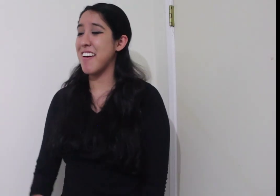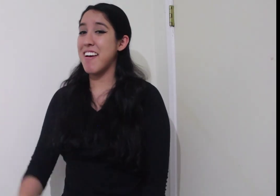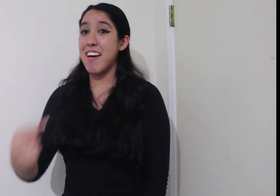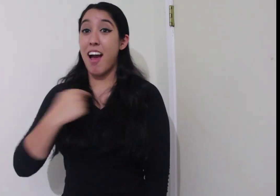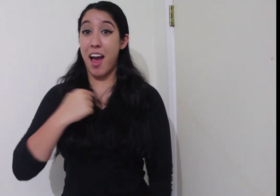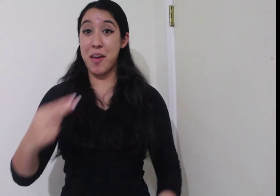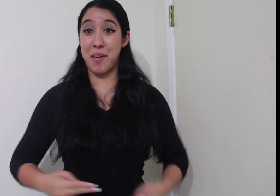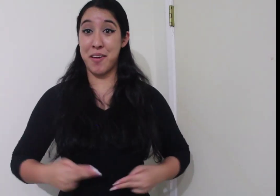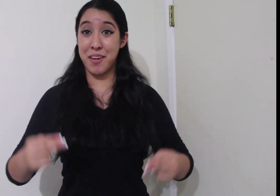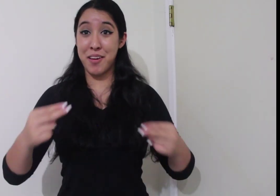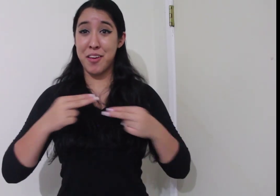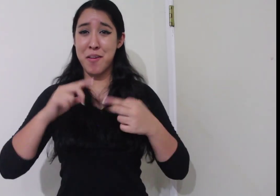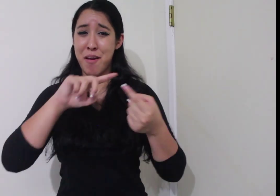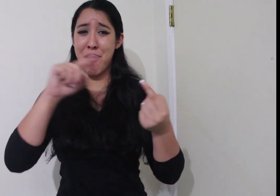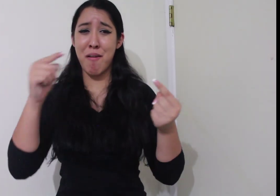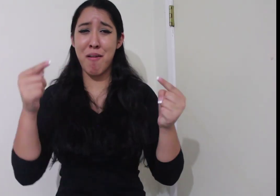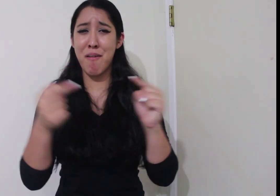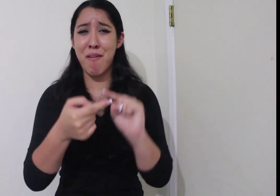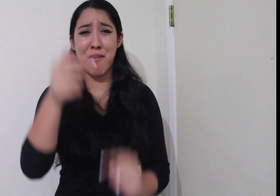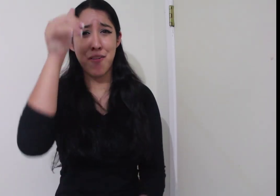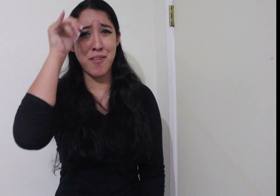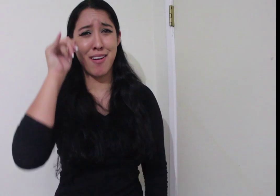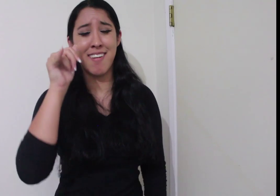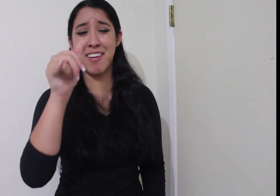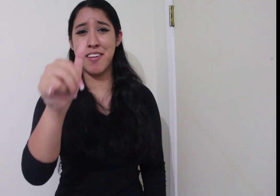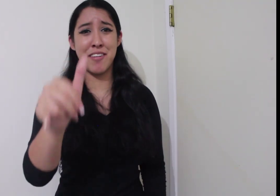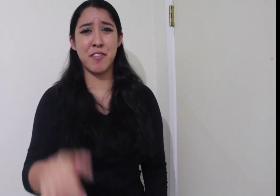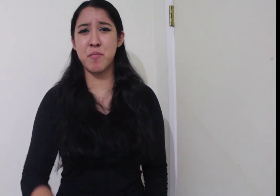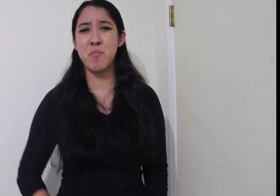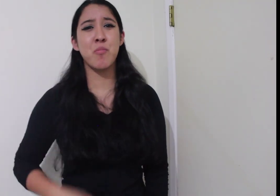I am a human being who has been irreversibly hurt